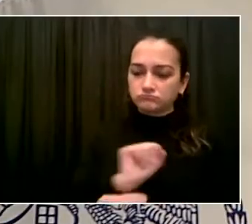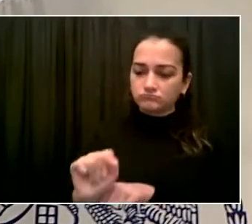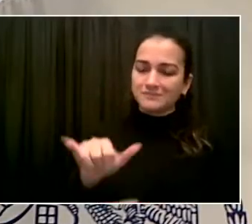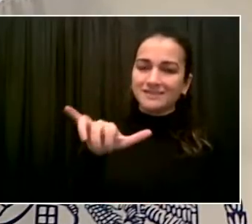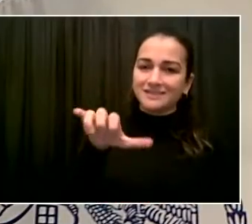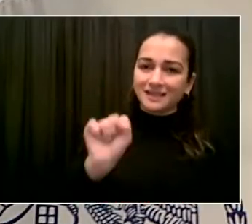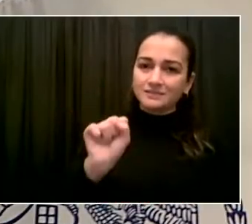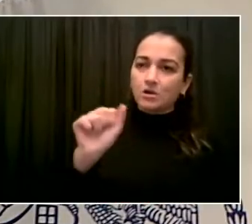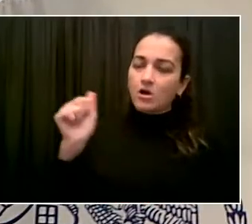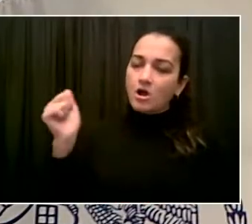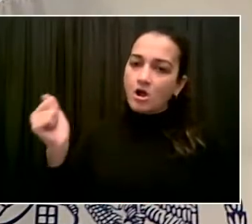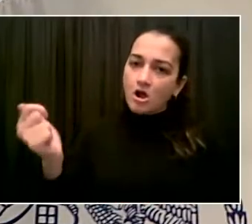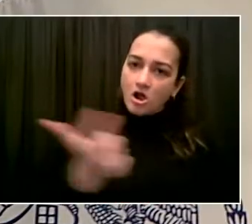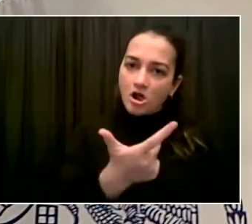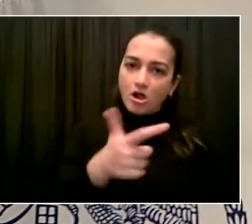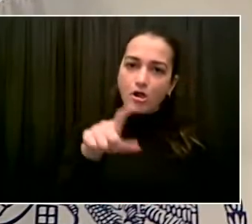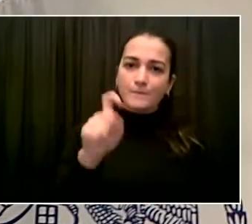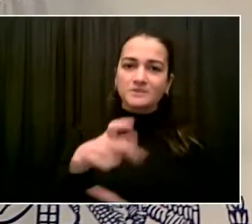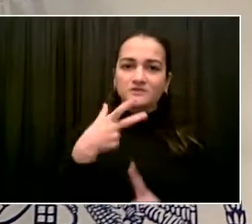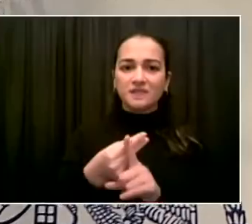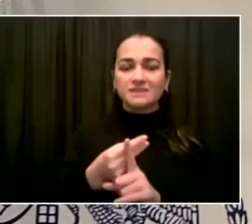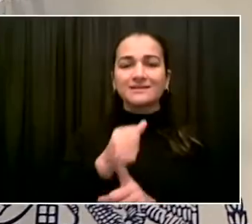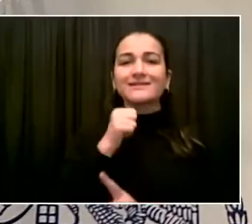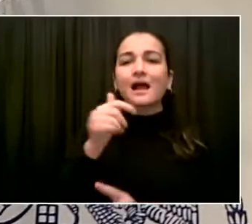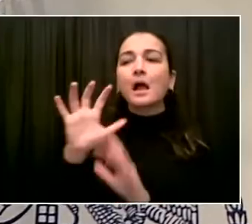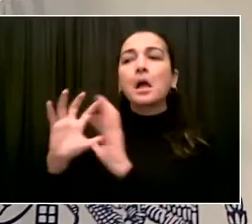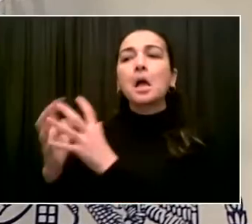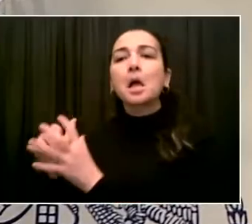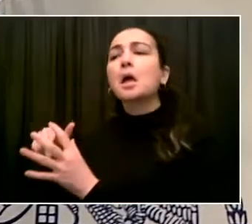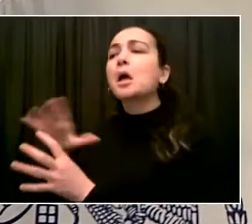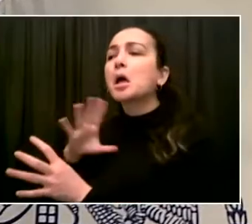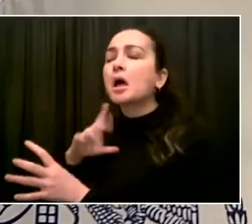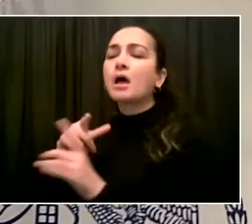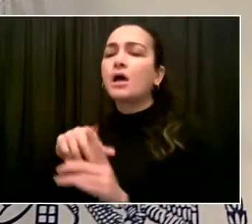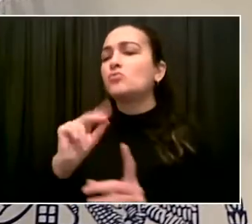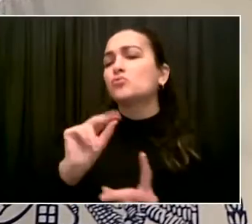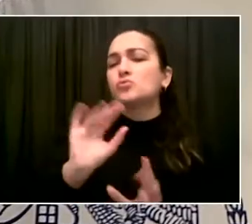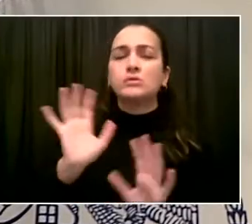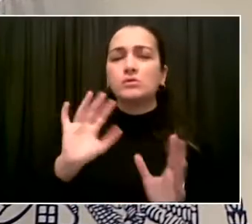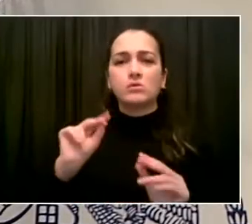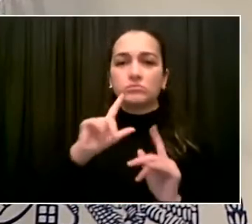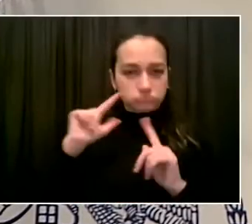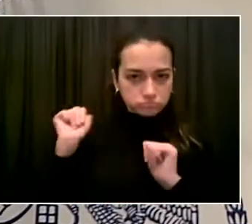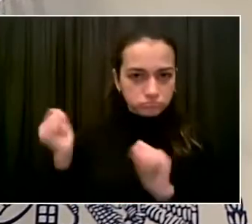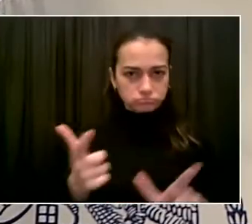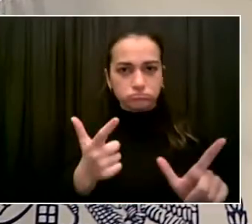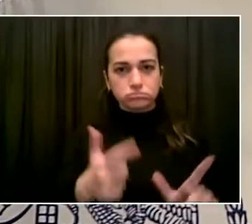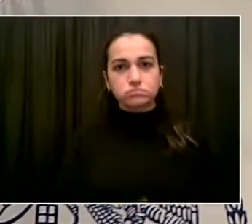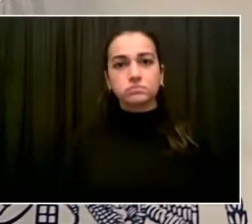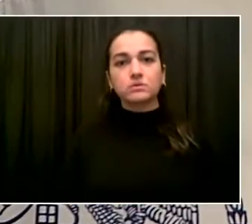WE BELIEVE THE RIGHT WAY TO APPROACH THIS IS A CLEAR AND STRONG STANDARD FOR EVERYONE. COMMISSIONER OF HEALTH HAS TO ACT WHEN ERTHE